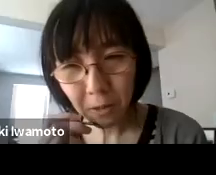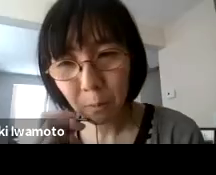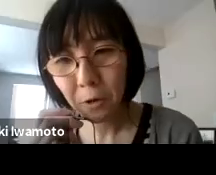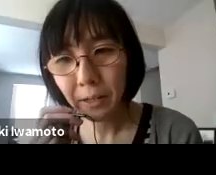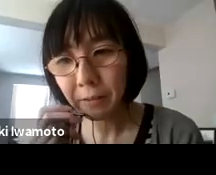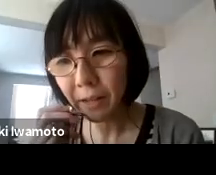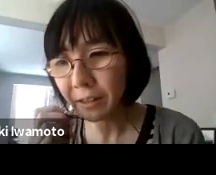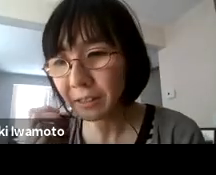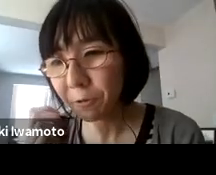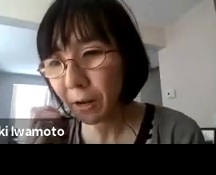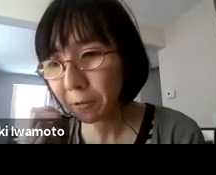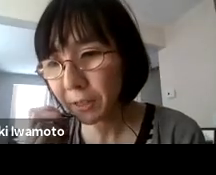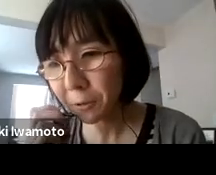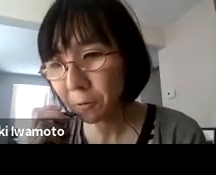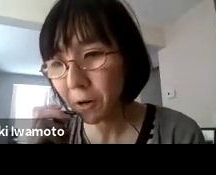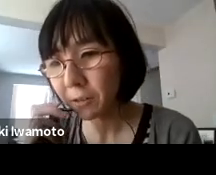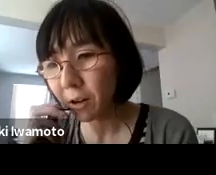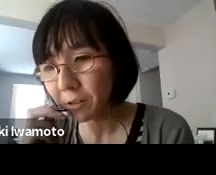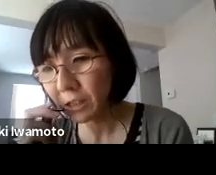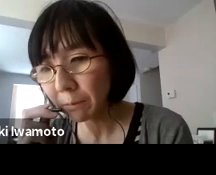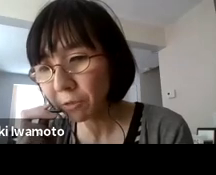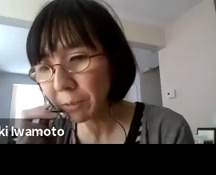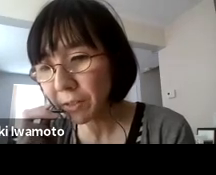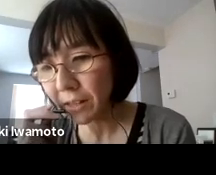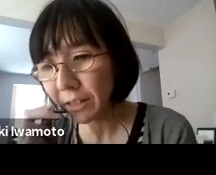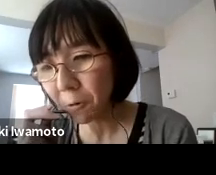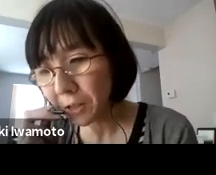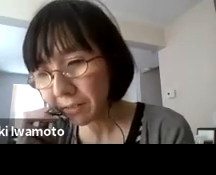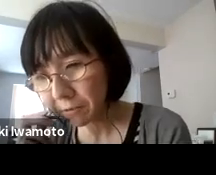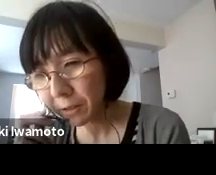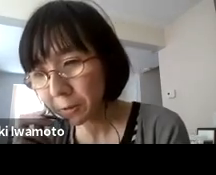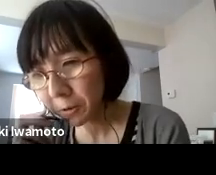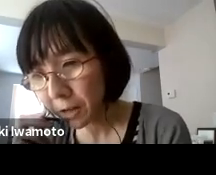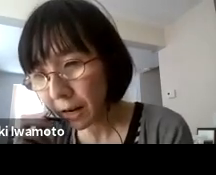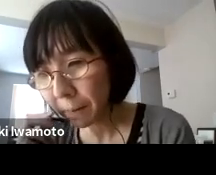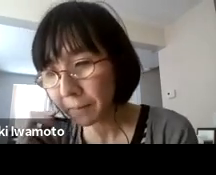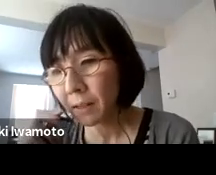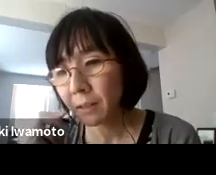I also want to point out that while we do focus on Steam steam is not the only thing we do too.